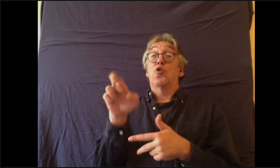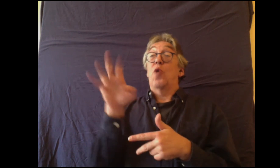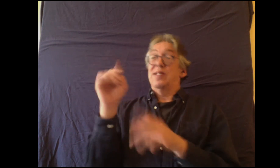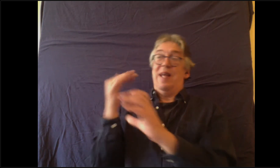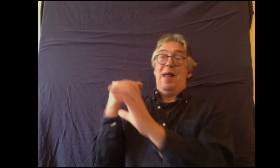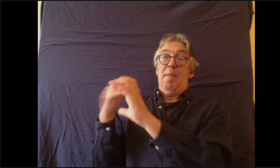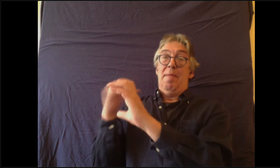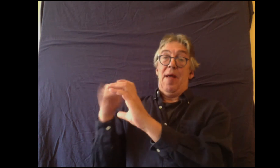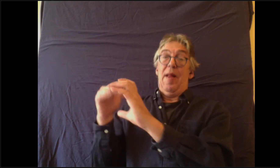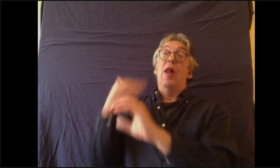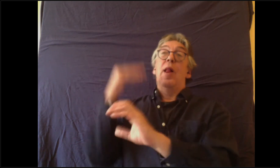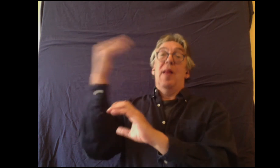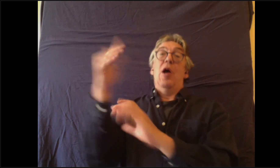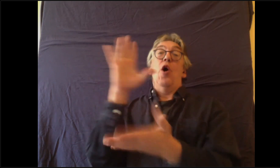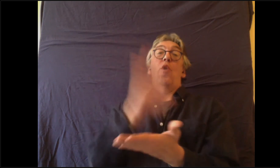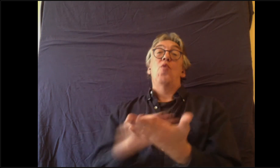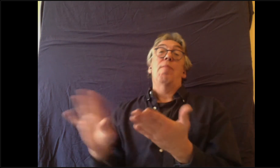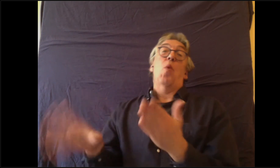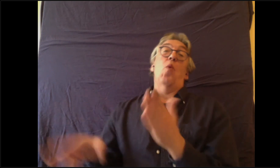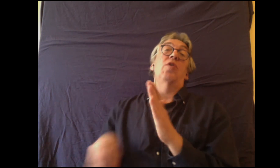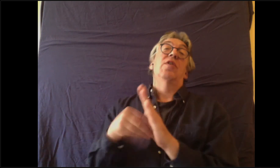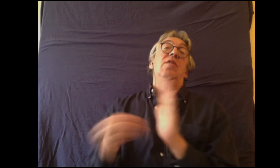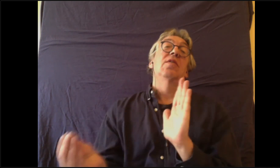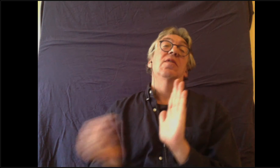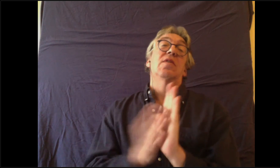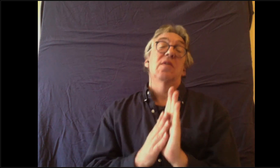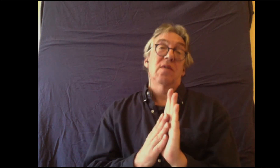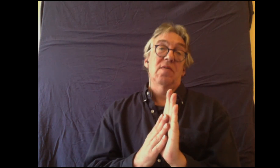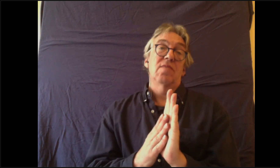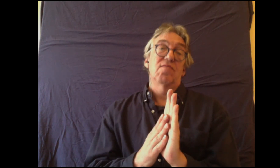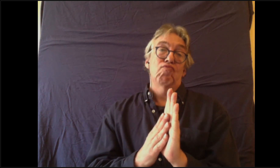and add them to the report, so we'd have her views on such things.